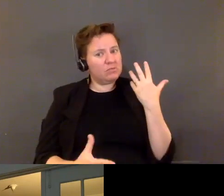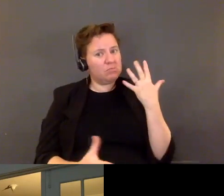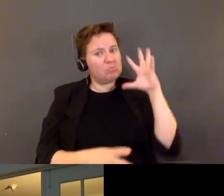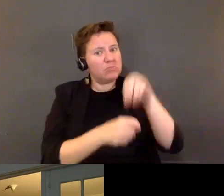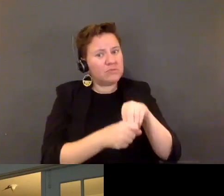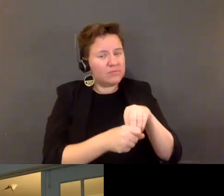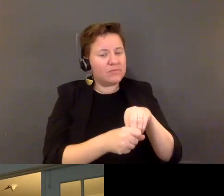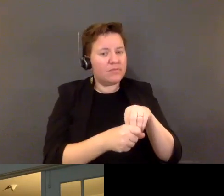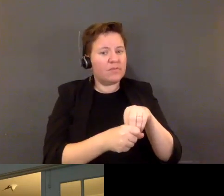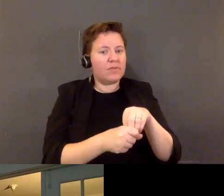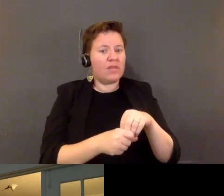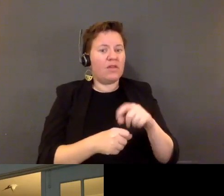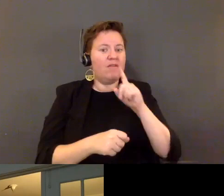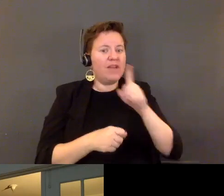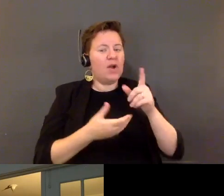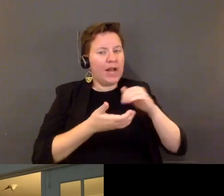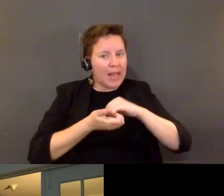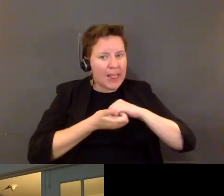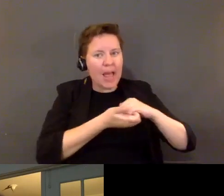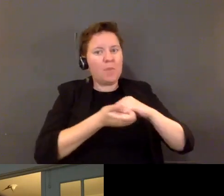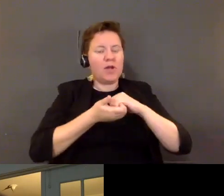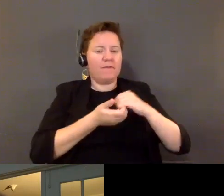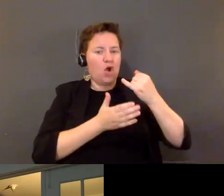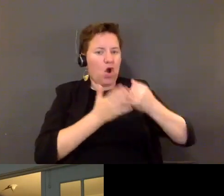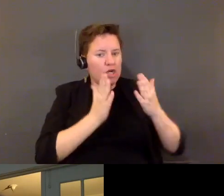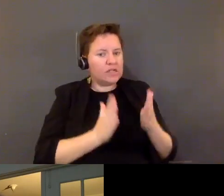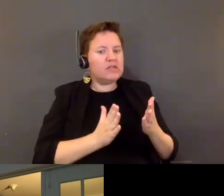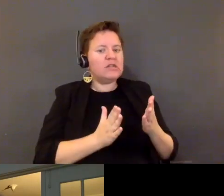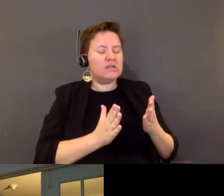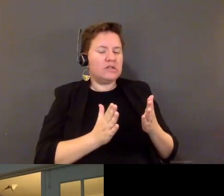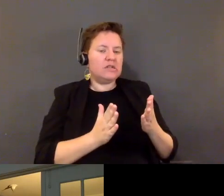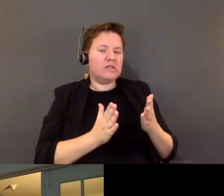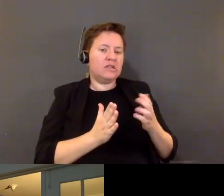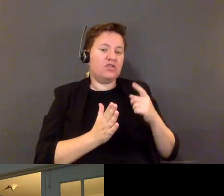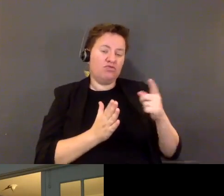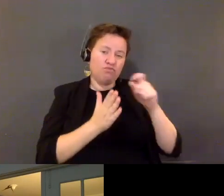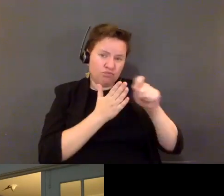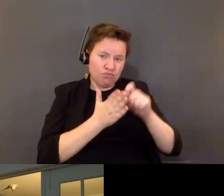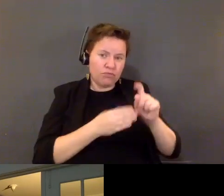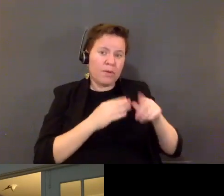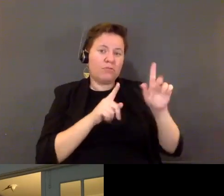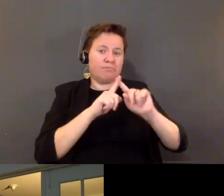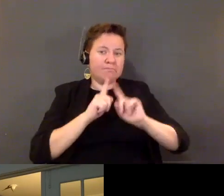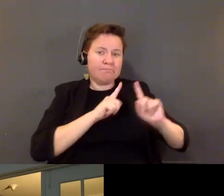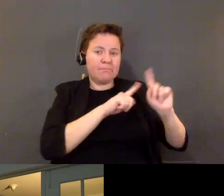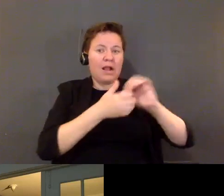you're a very collaborative artist and you have written about your collaborations but also you've